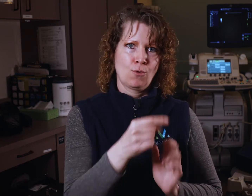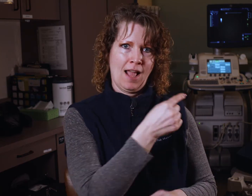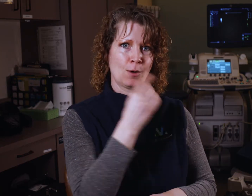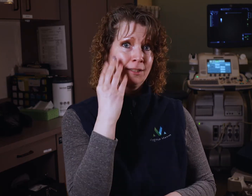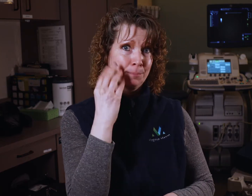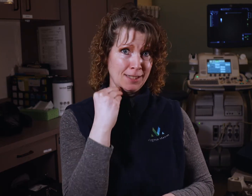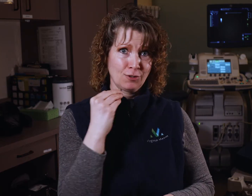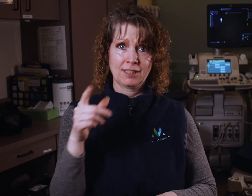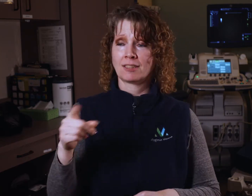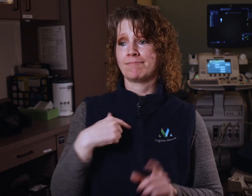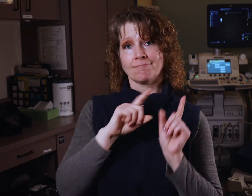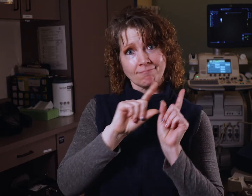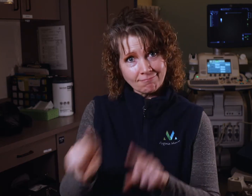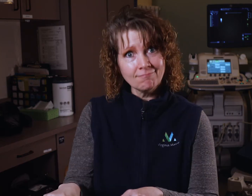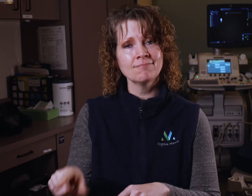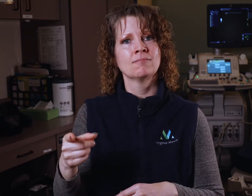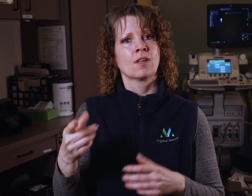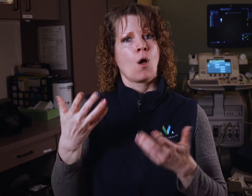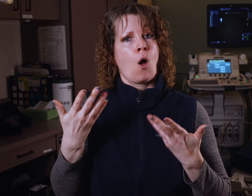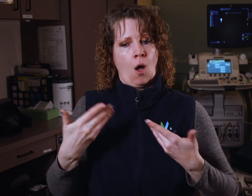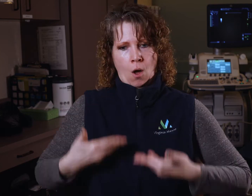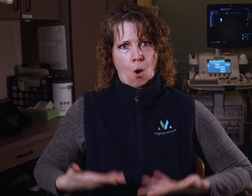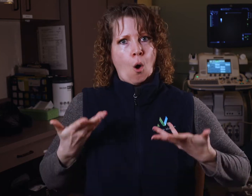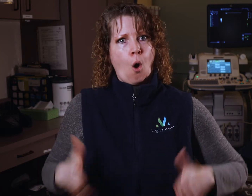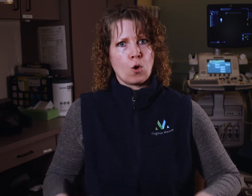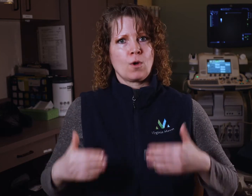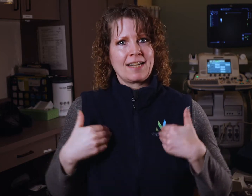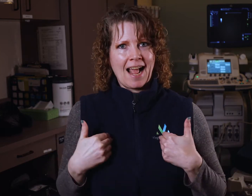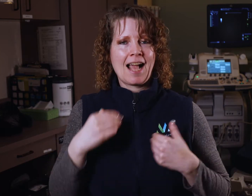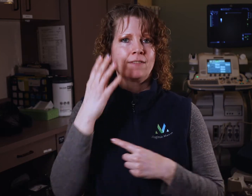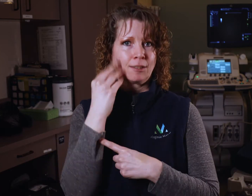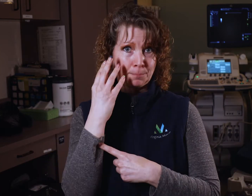for my background of internship and work experience.